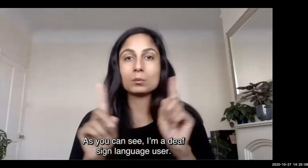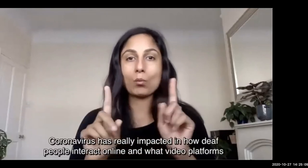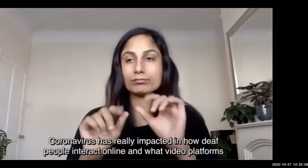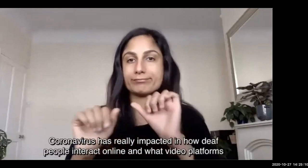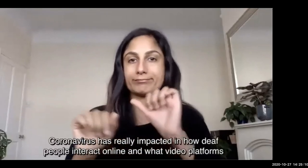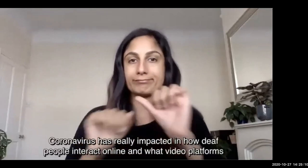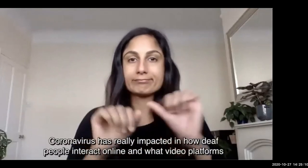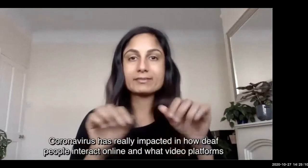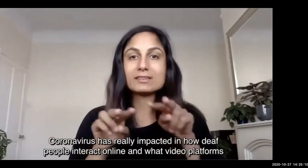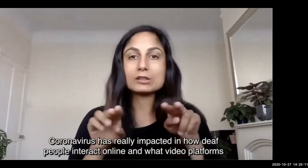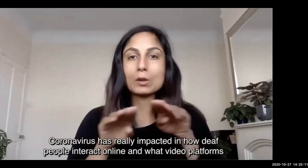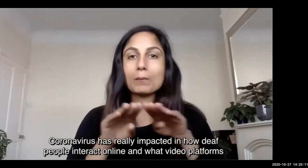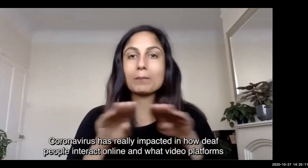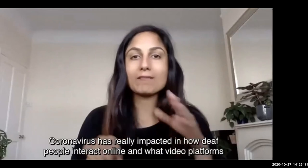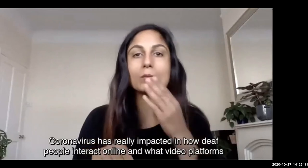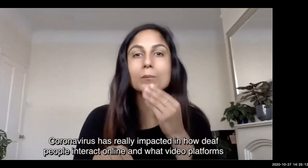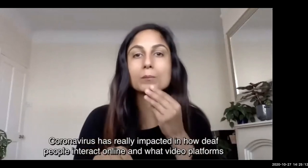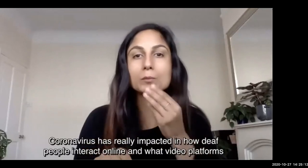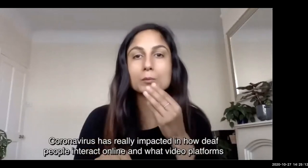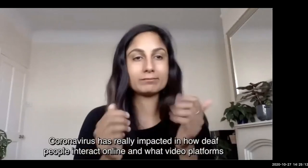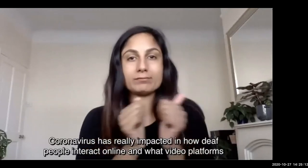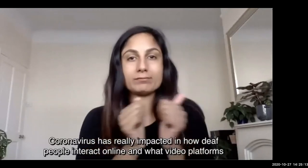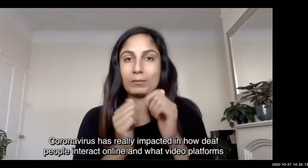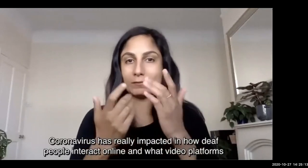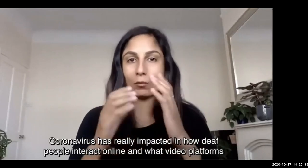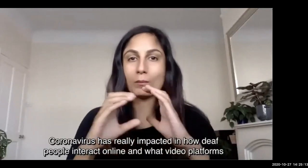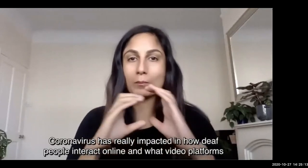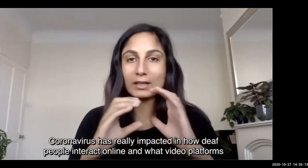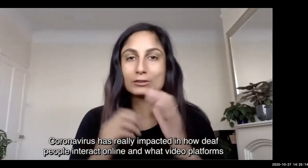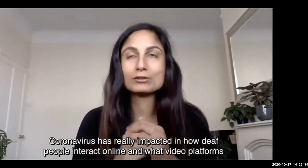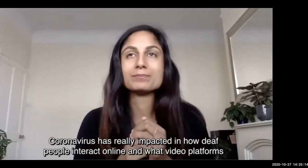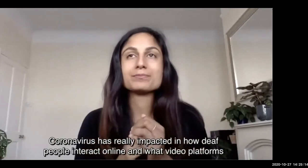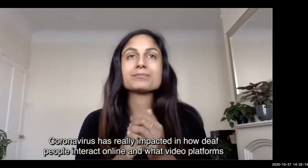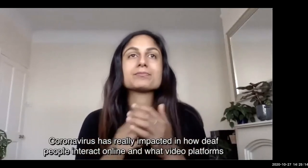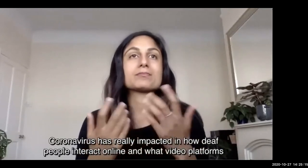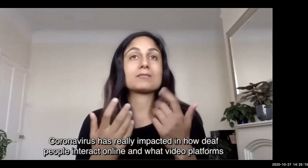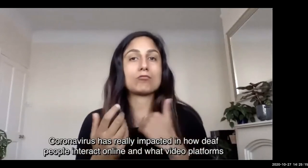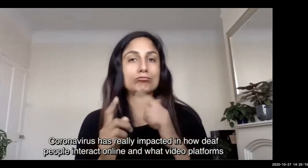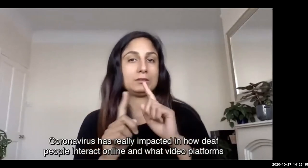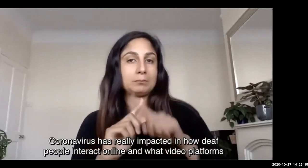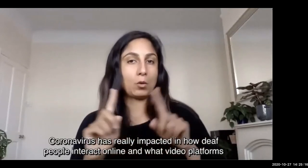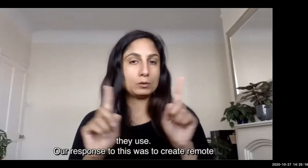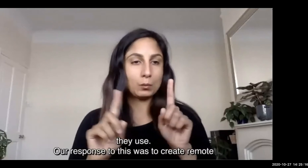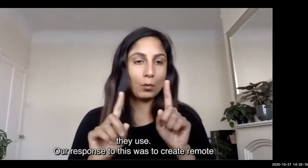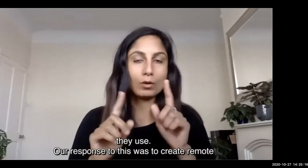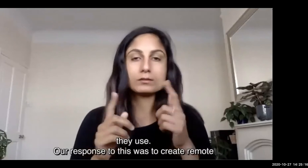Coronavirus has really impacted on how deaf people interact online and what video platforms they use